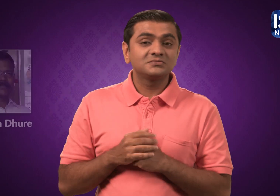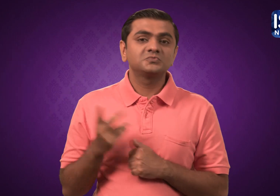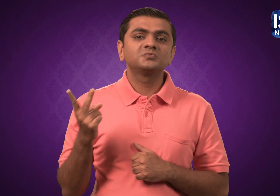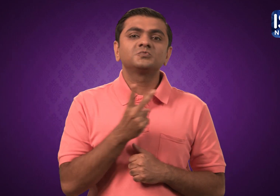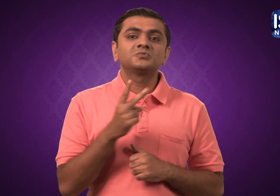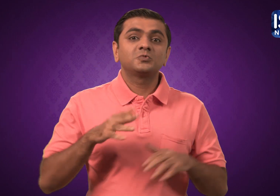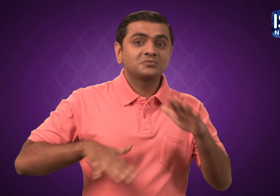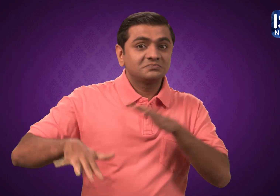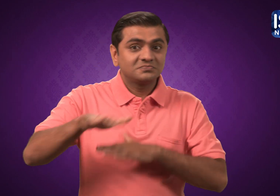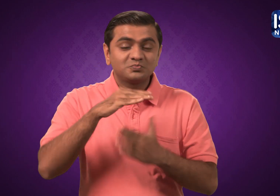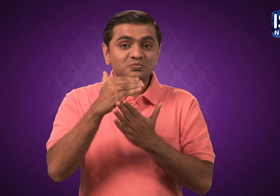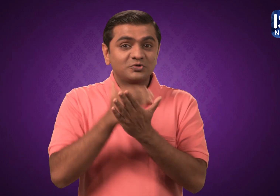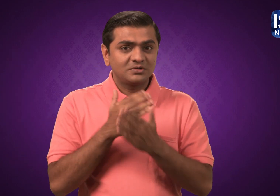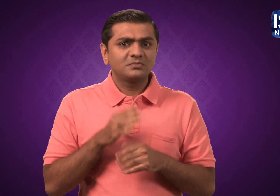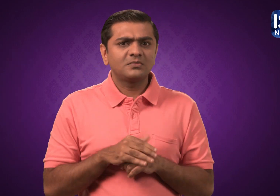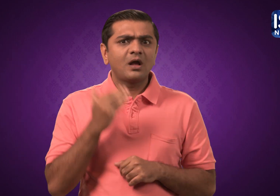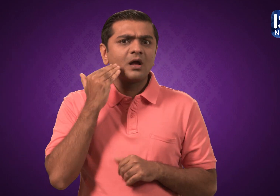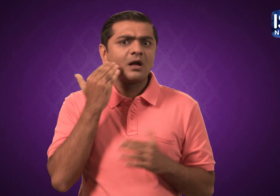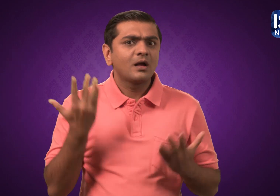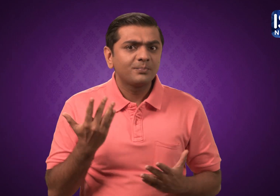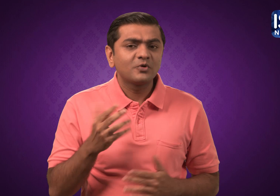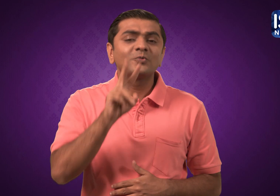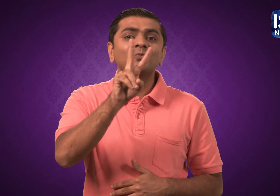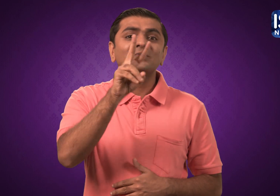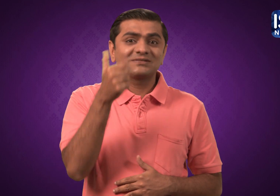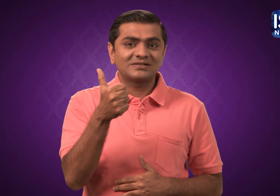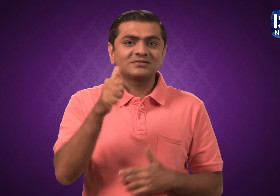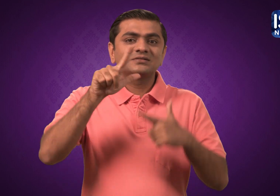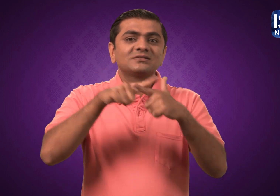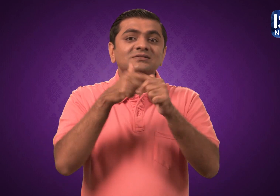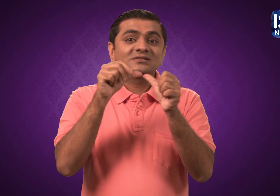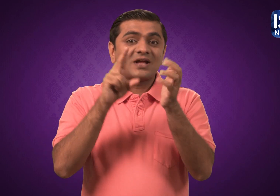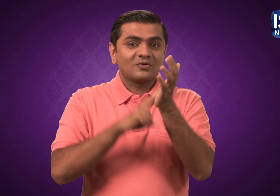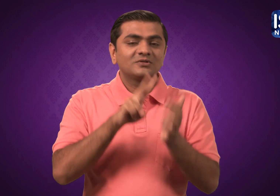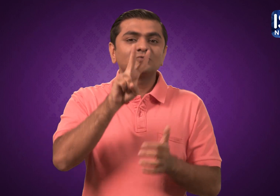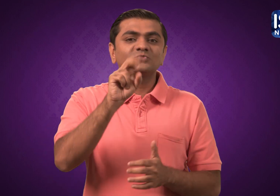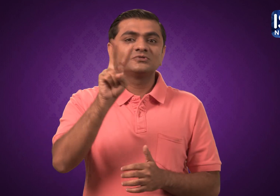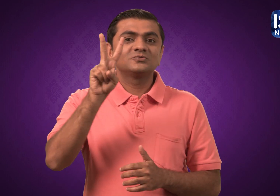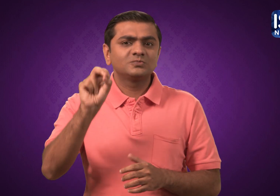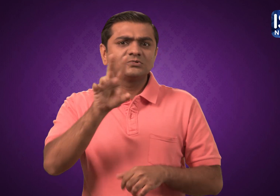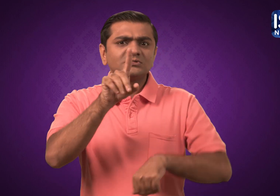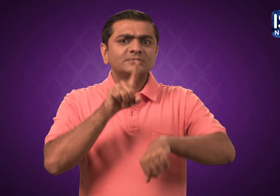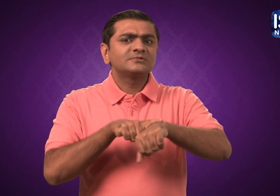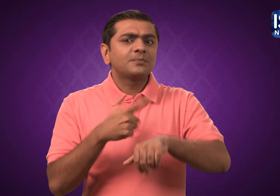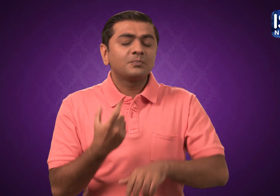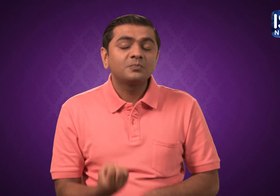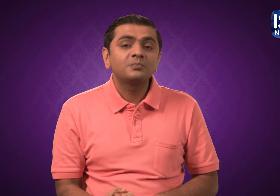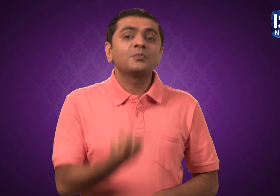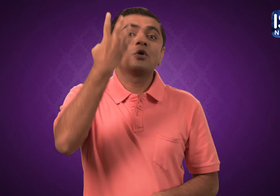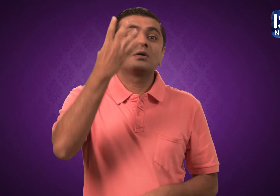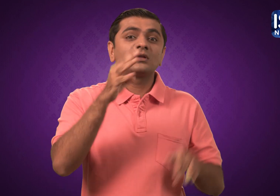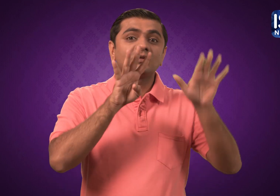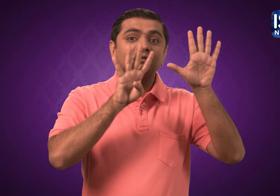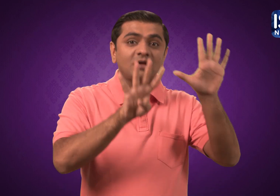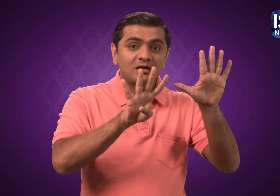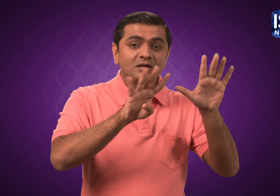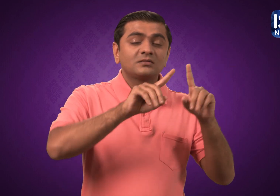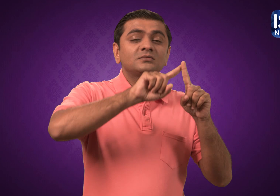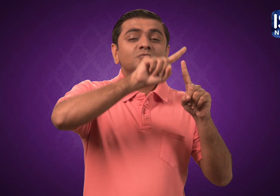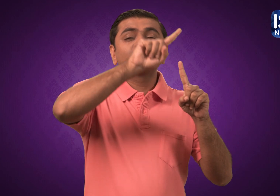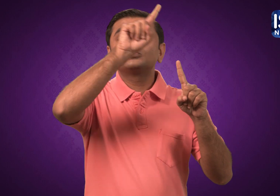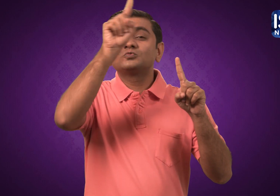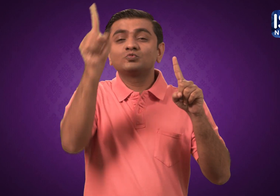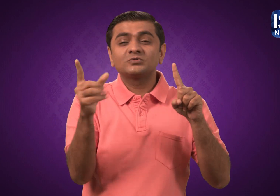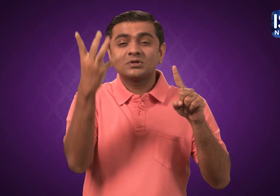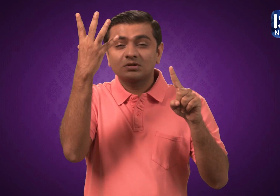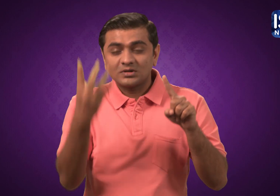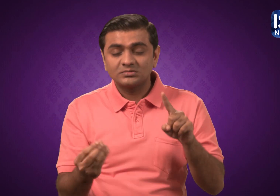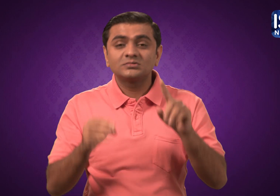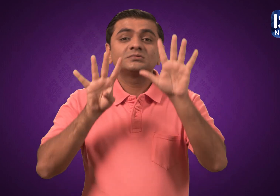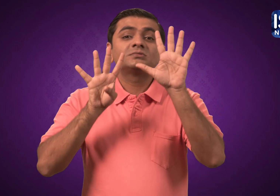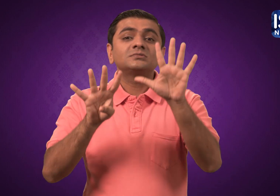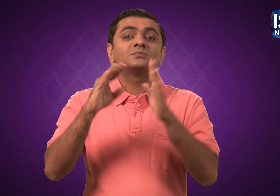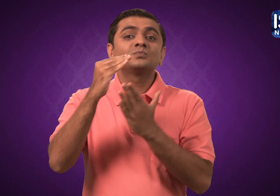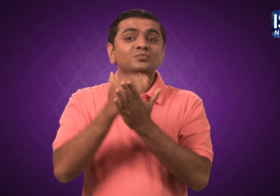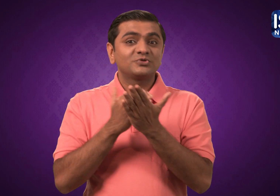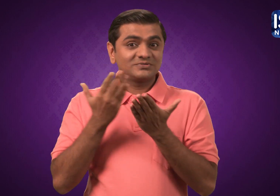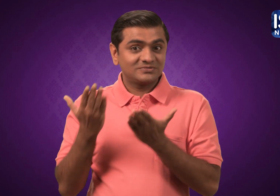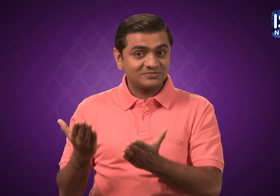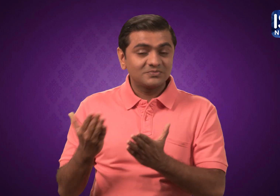They have organised a programme on 26th January 2020, from 9:00am to 9:00pm.